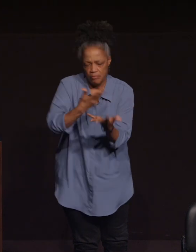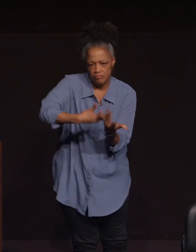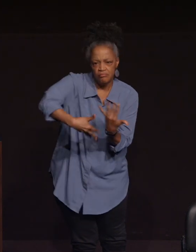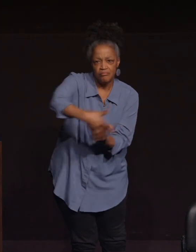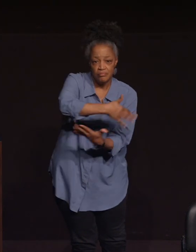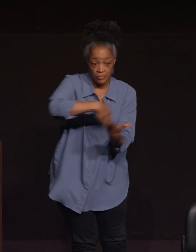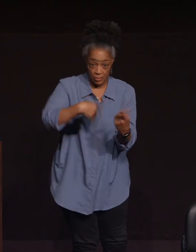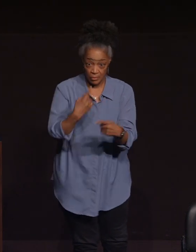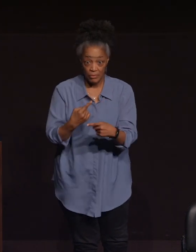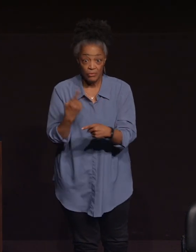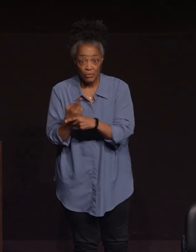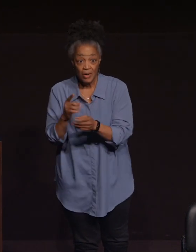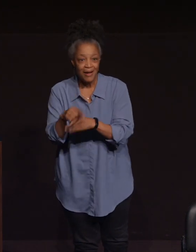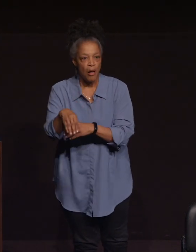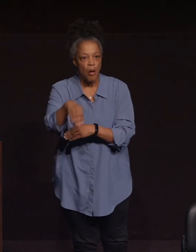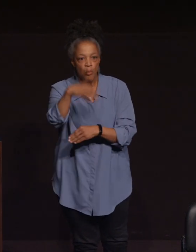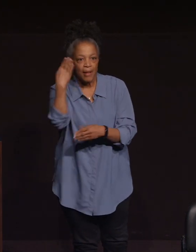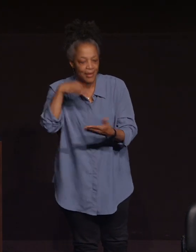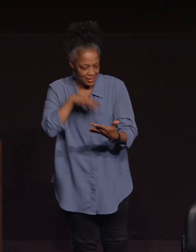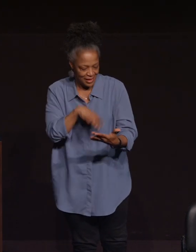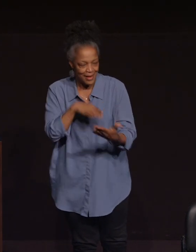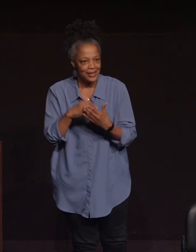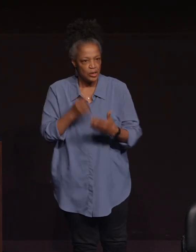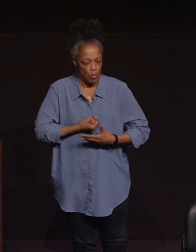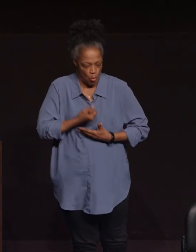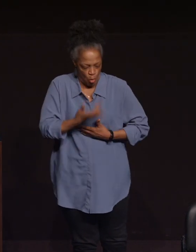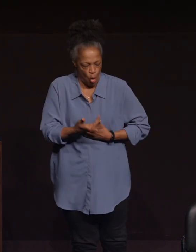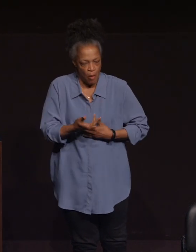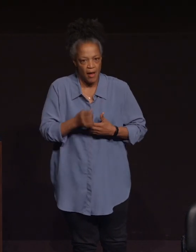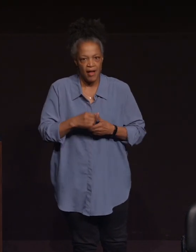writes Black studies poet-philosopher Fred Moten